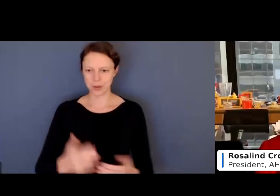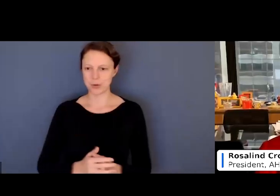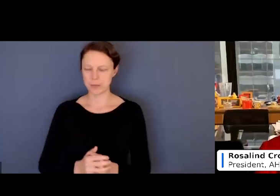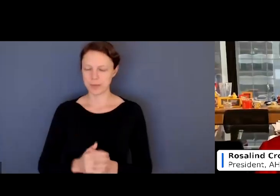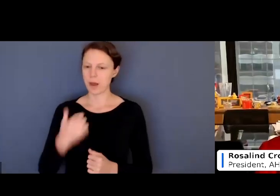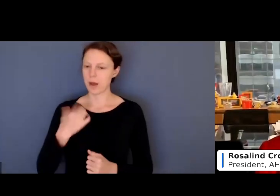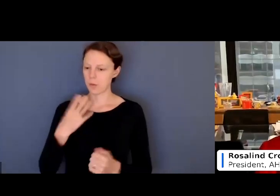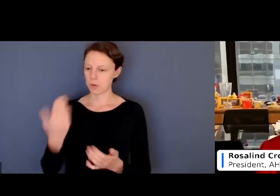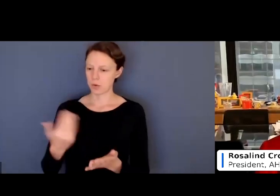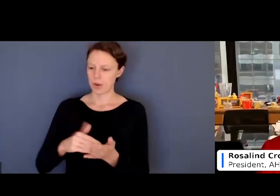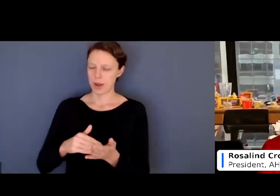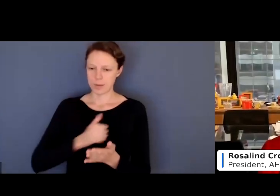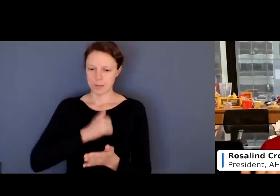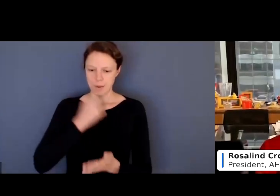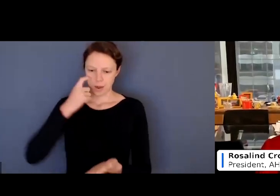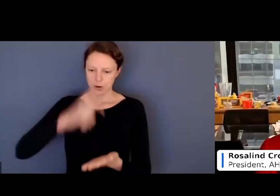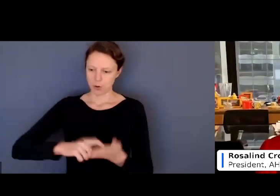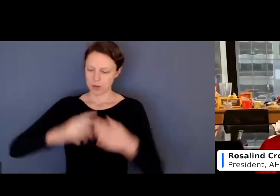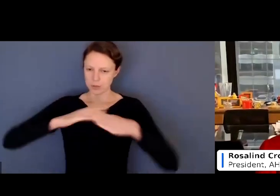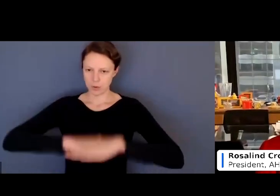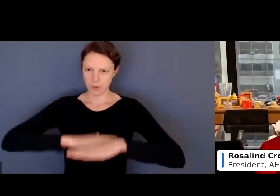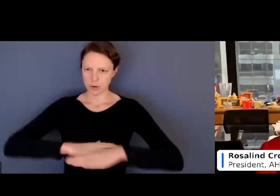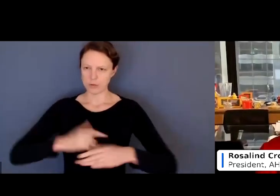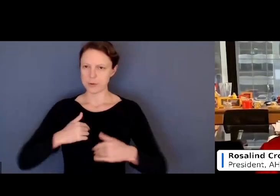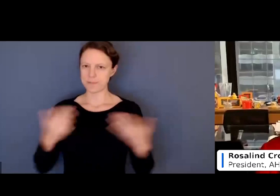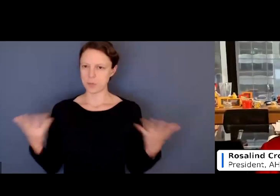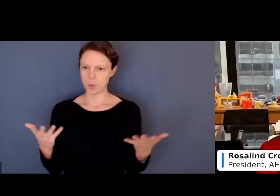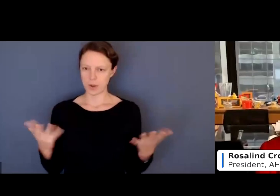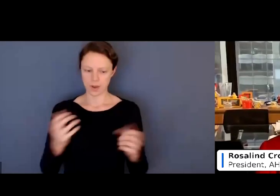of country on Gadigal land where I am now.